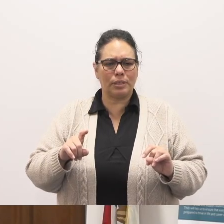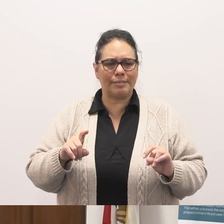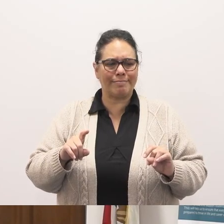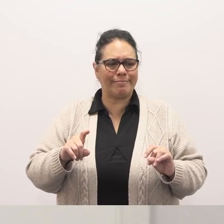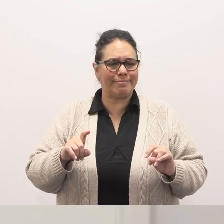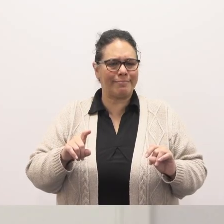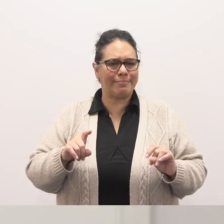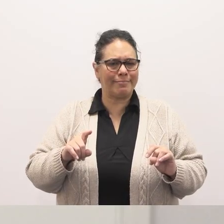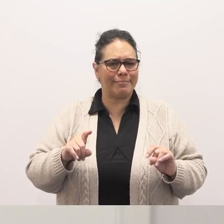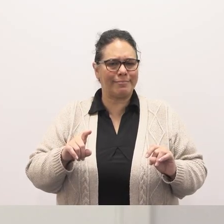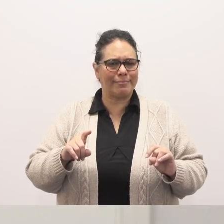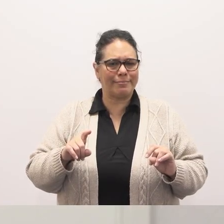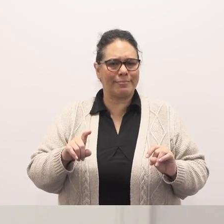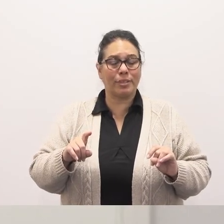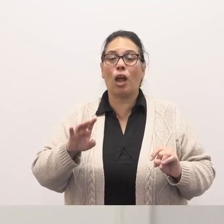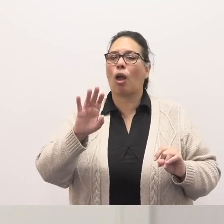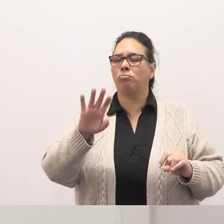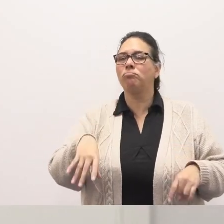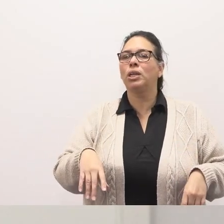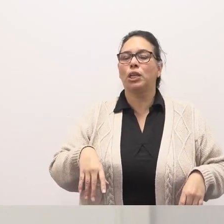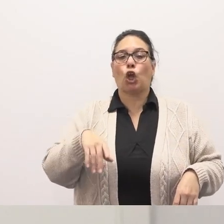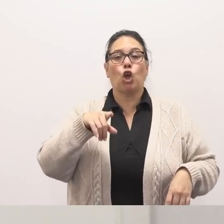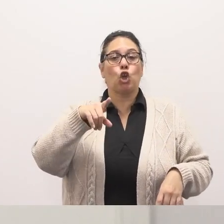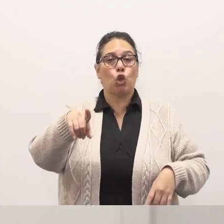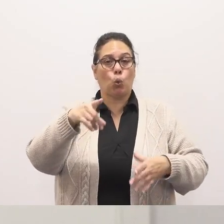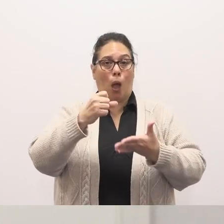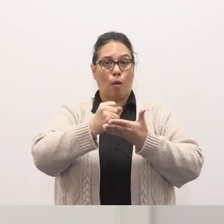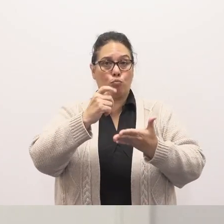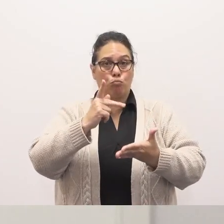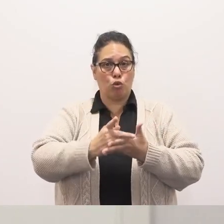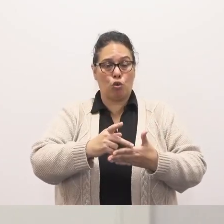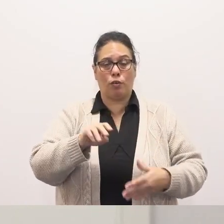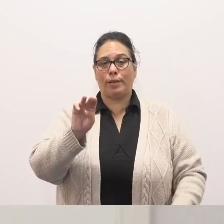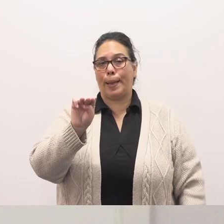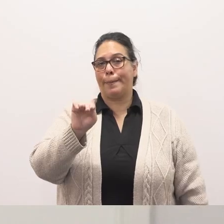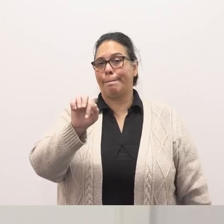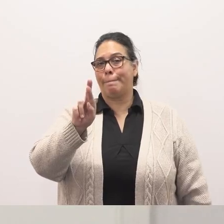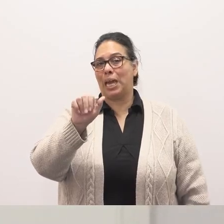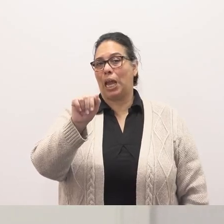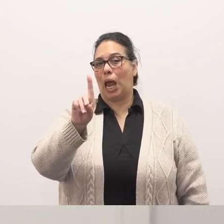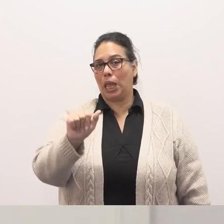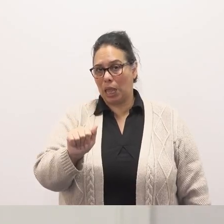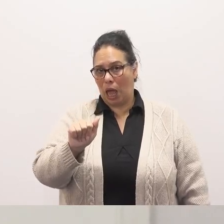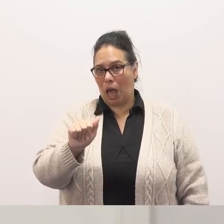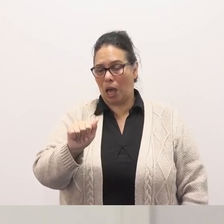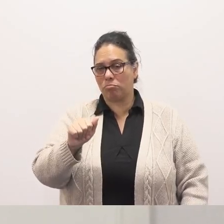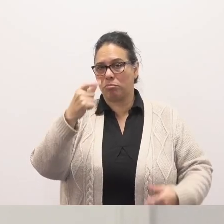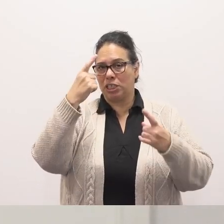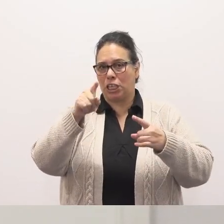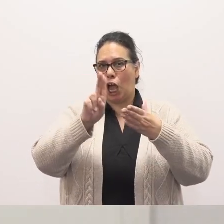So you approved Mr. Miranda's contract previously. This is the official notification